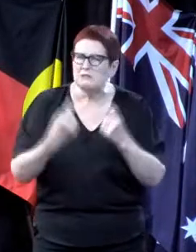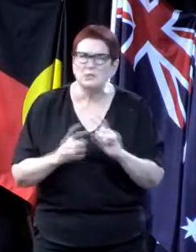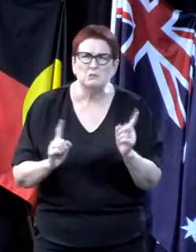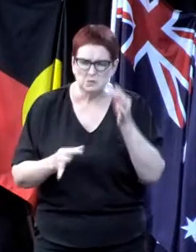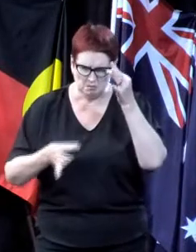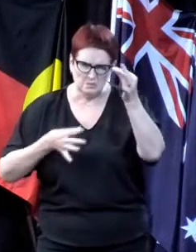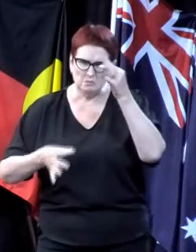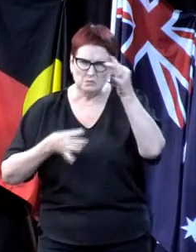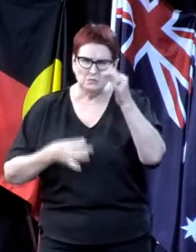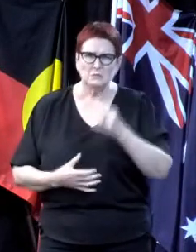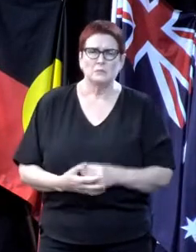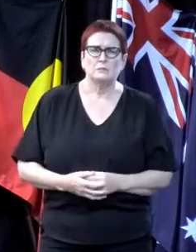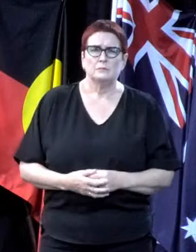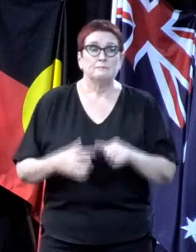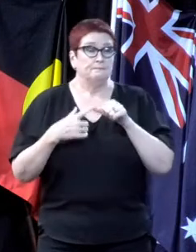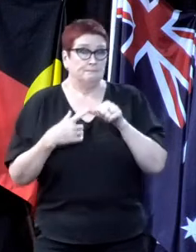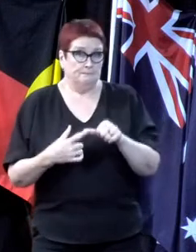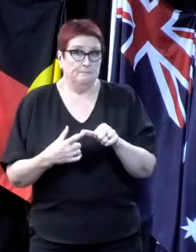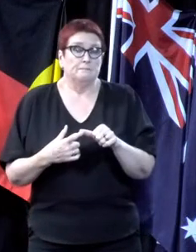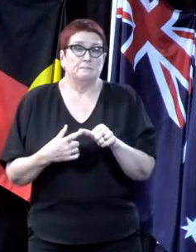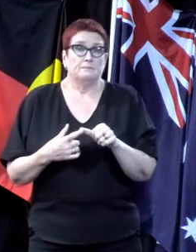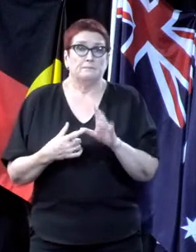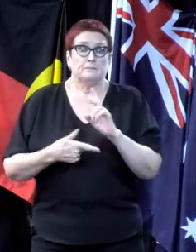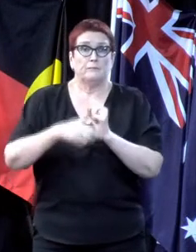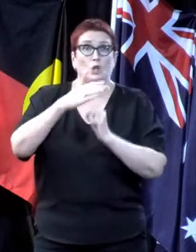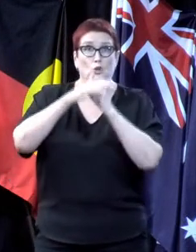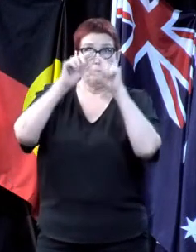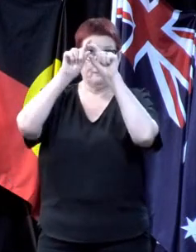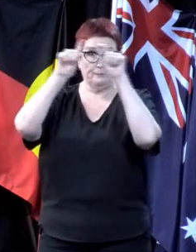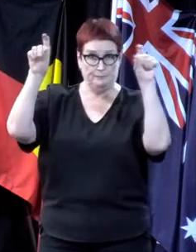What does it say? So, at the top, it says the student's name.